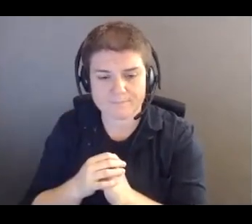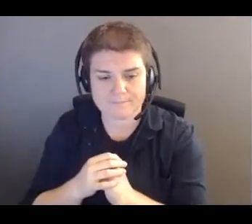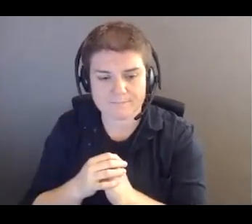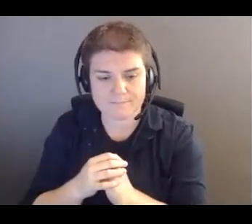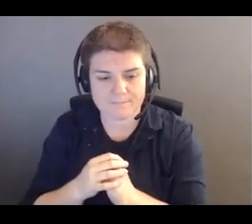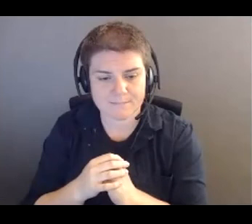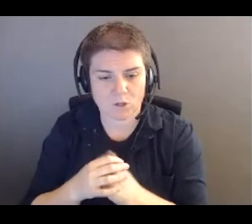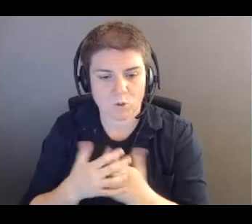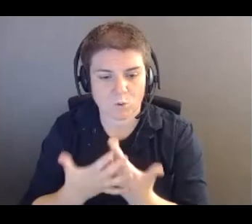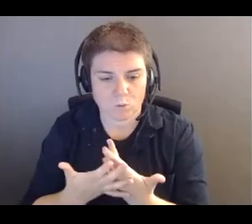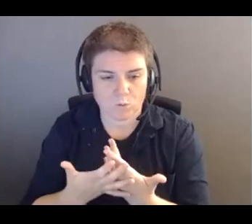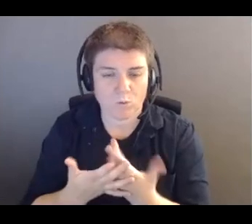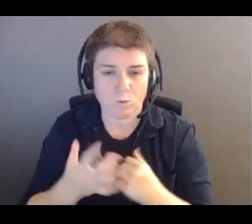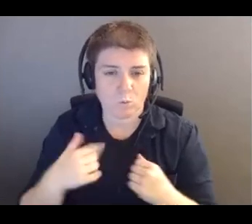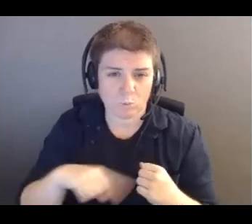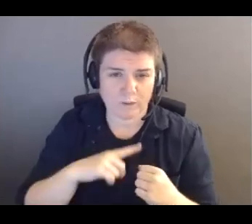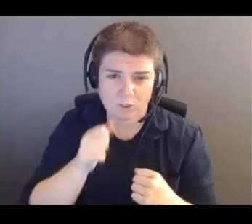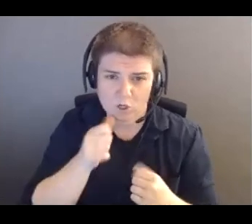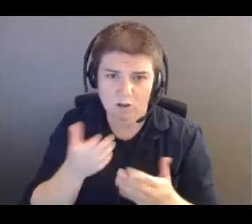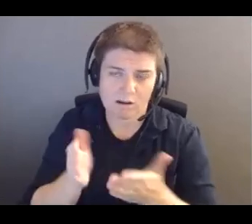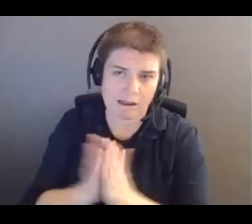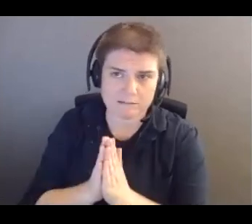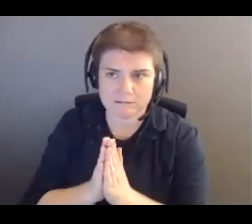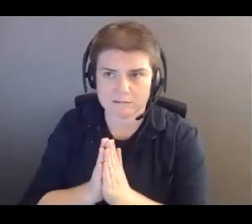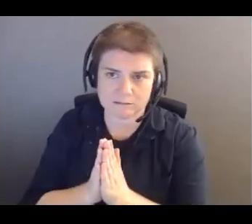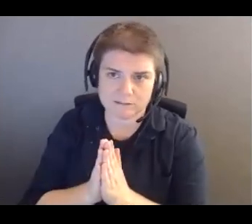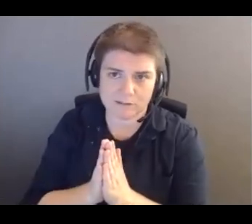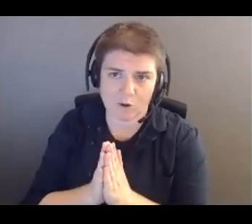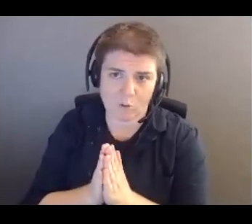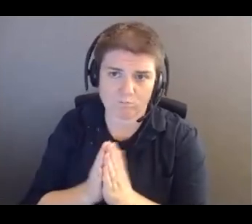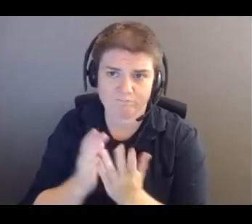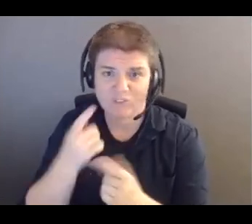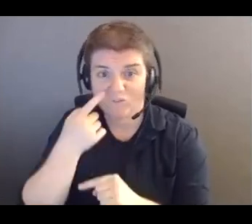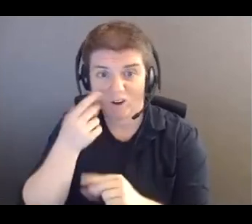Granters and funders don't just ask you to talk about how you will evaluate your work